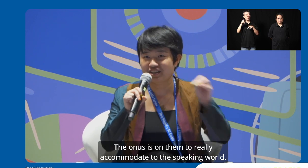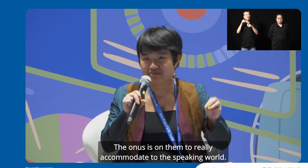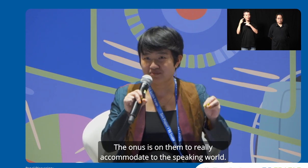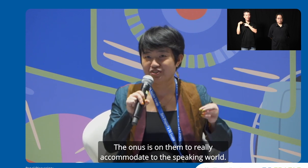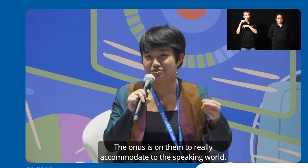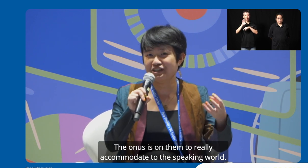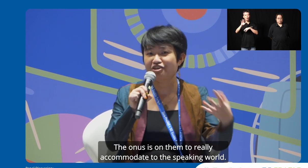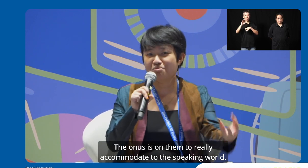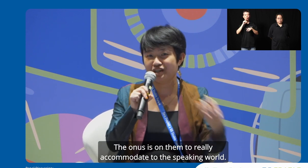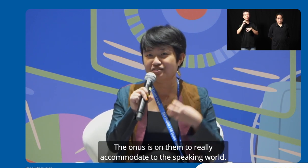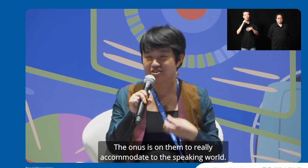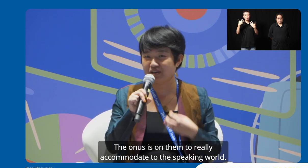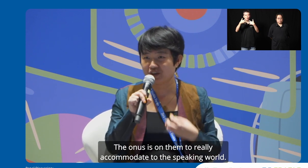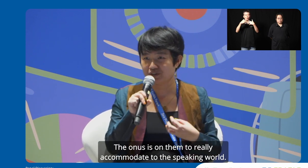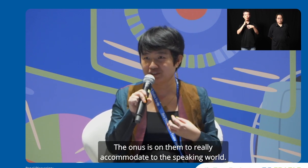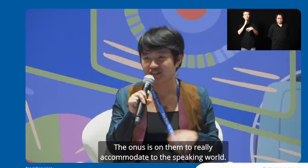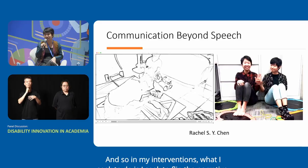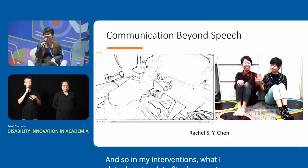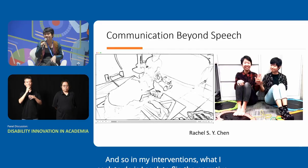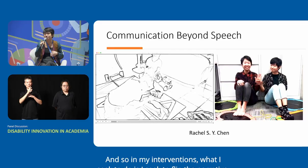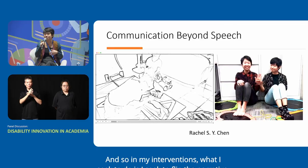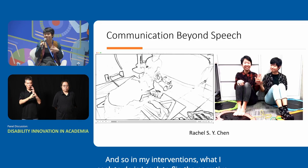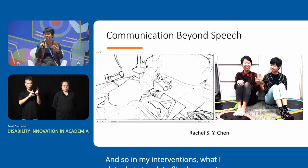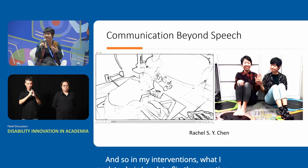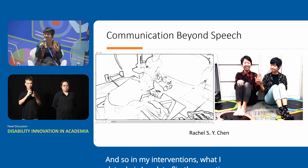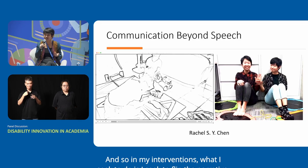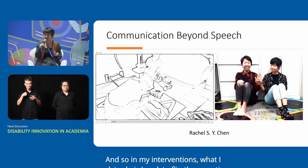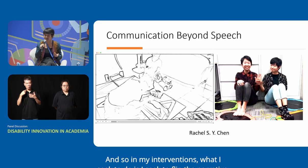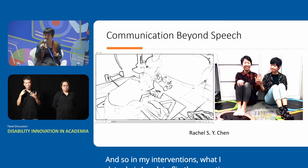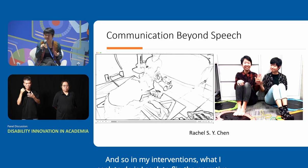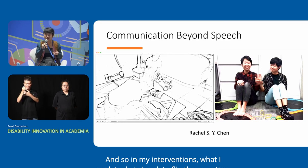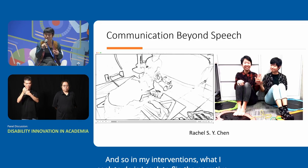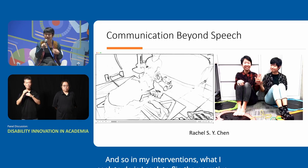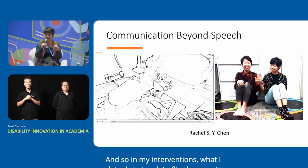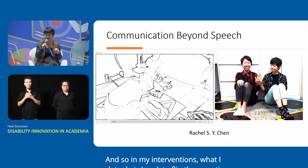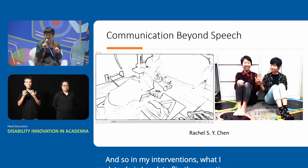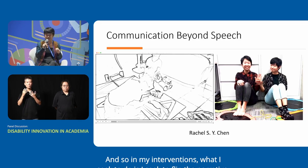them to really accommodate to the speaking world and so in my interventions what I see to do is